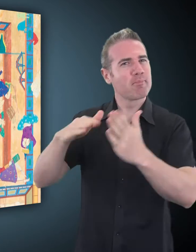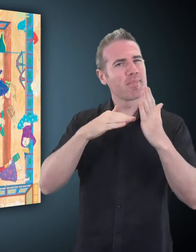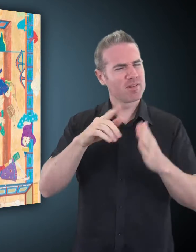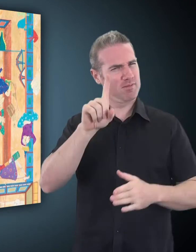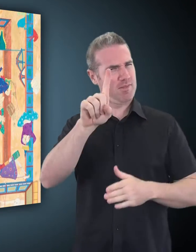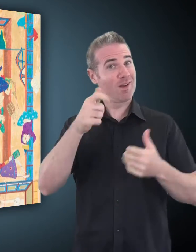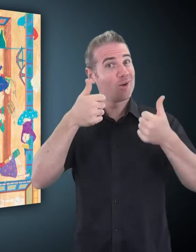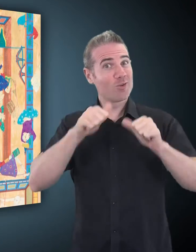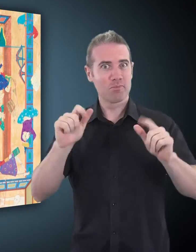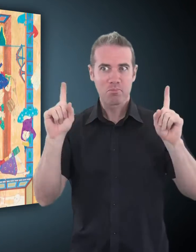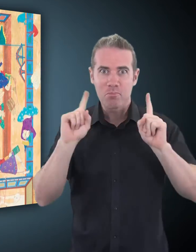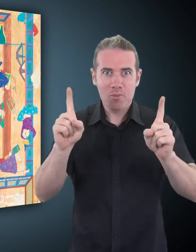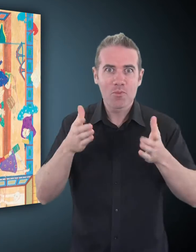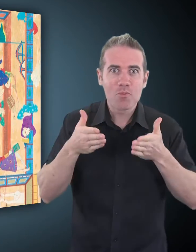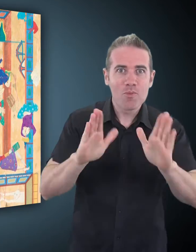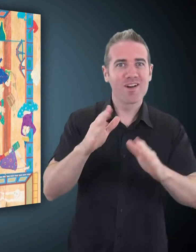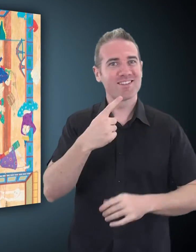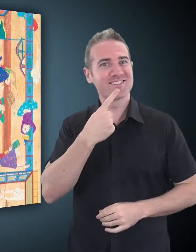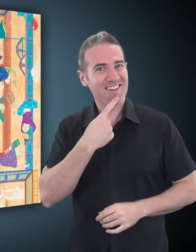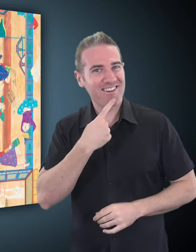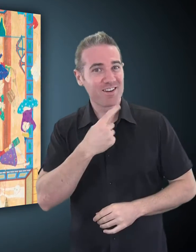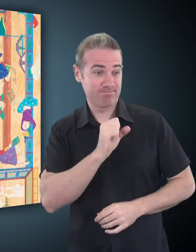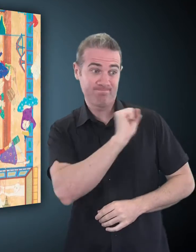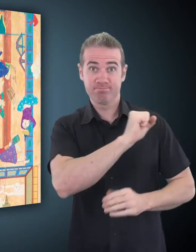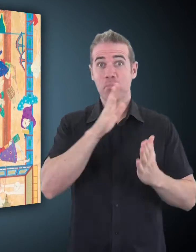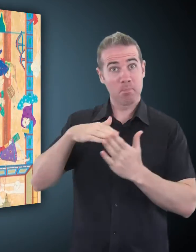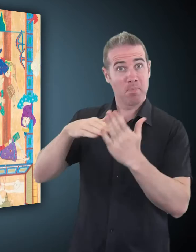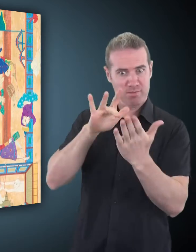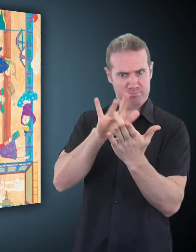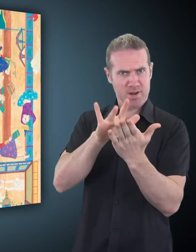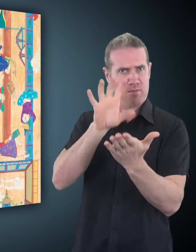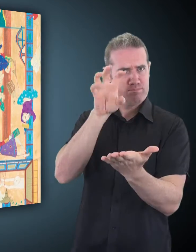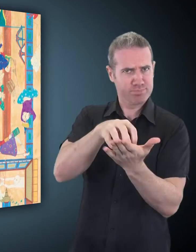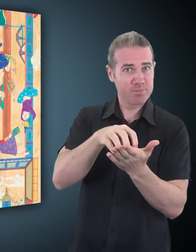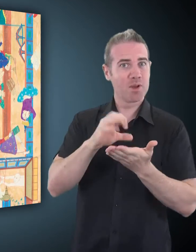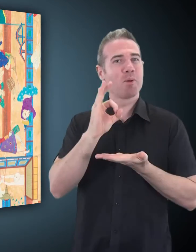In his paintings you can see an image of a Buddha, a very traditional subject in this form of painting,